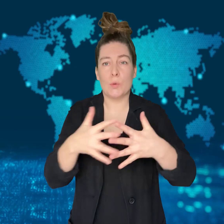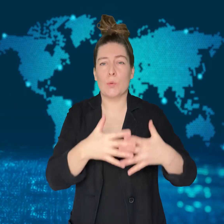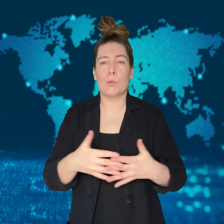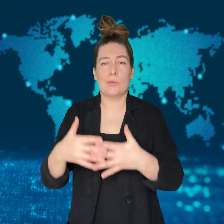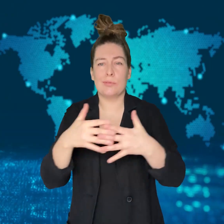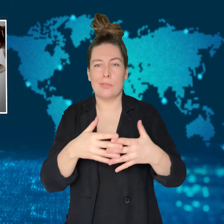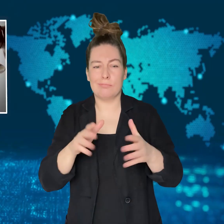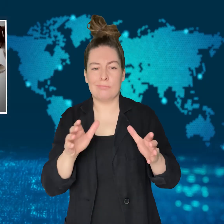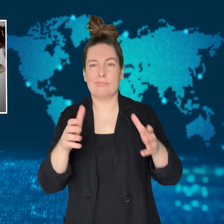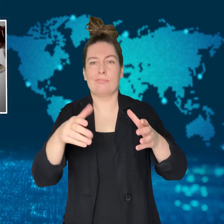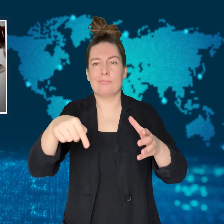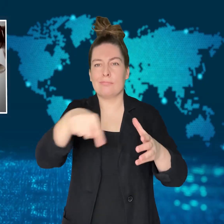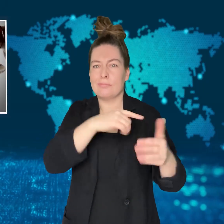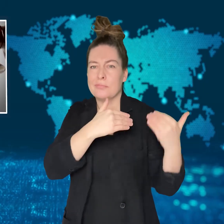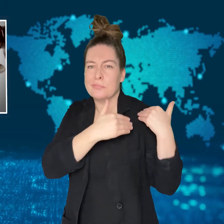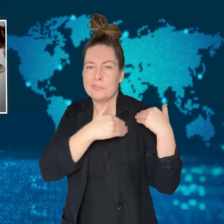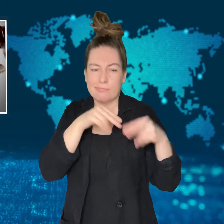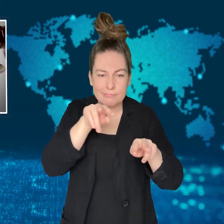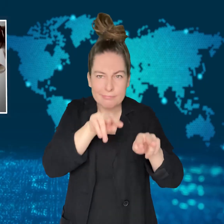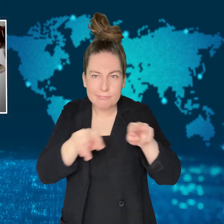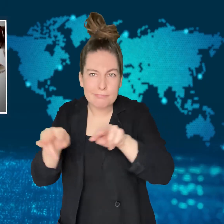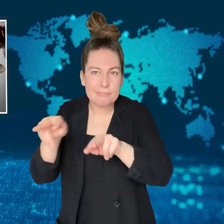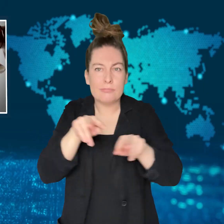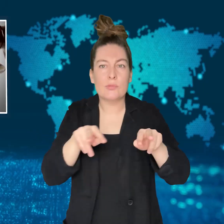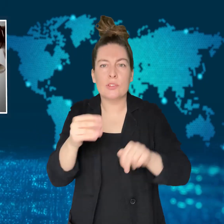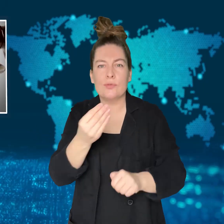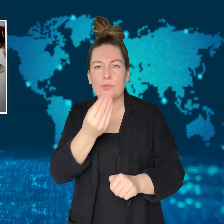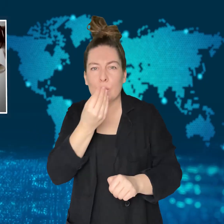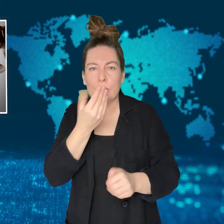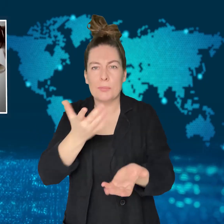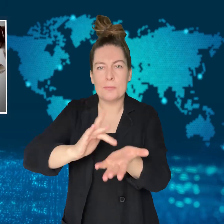[MONIKA]: The United States Food